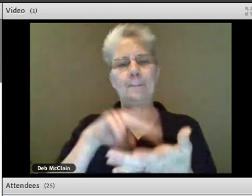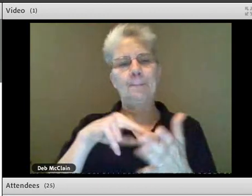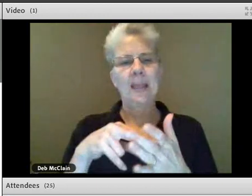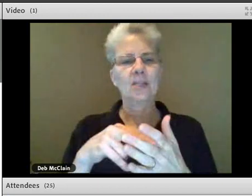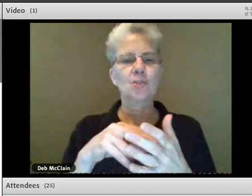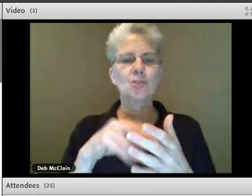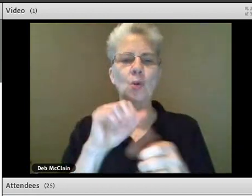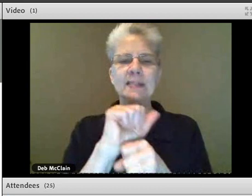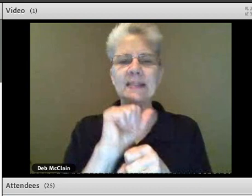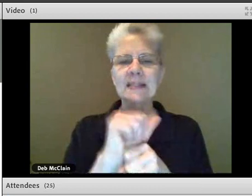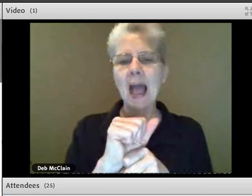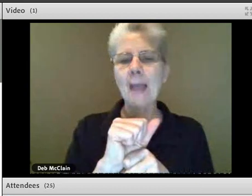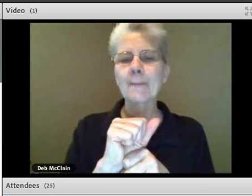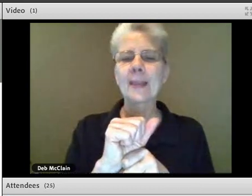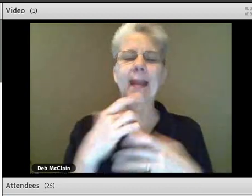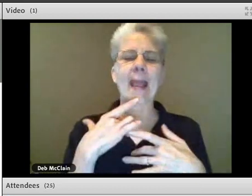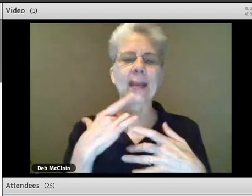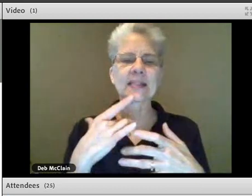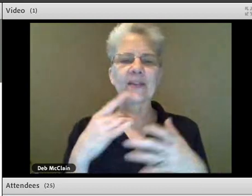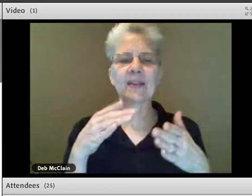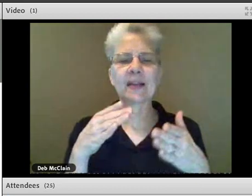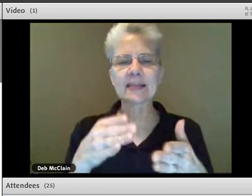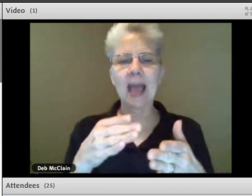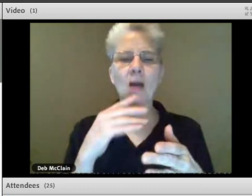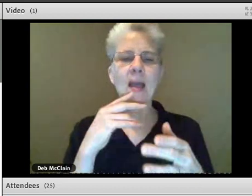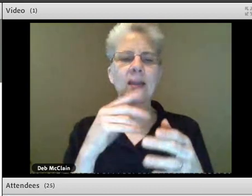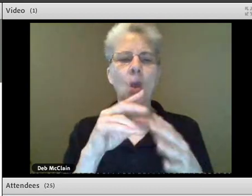or ways to assess if knowledge is retained,